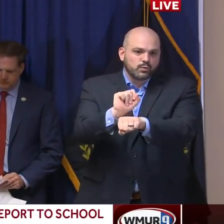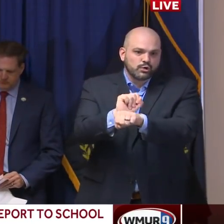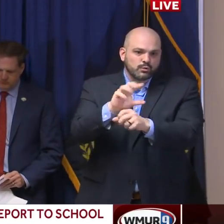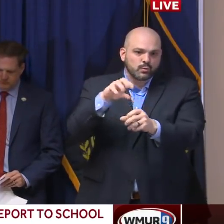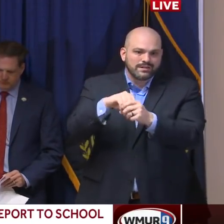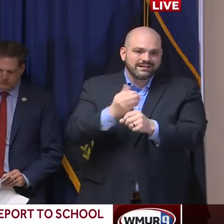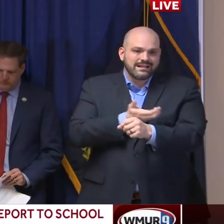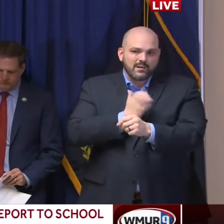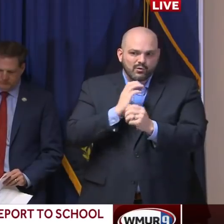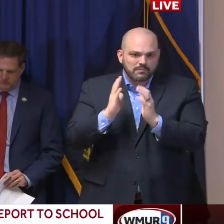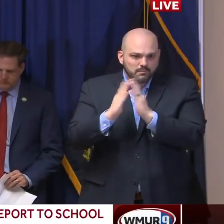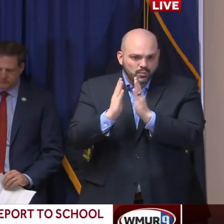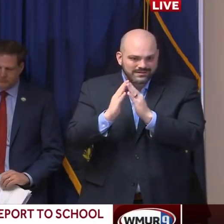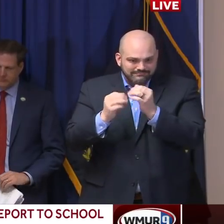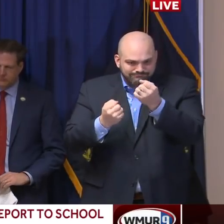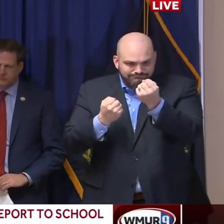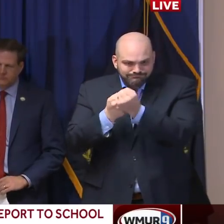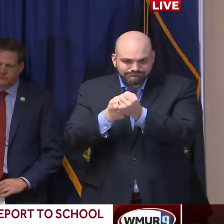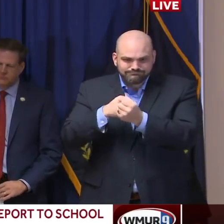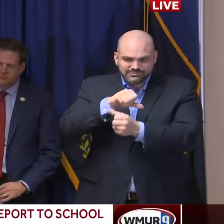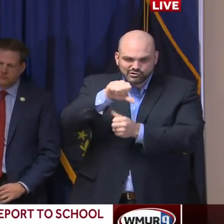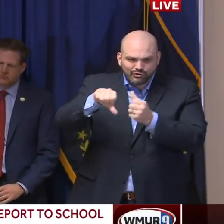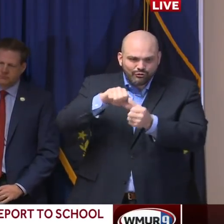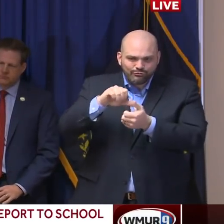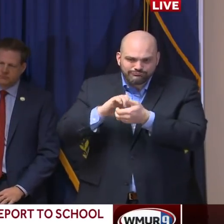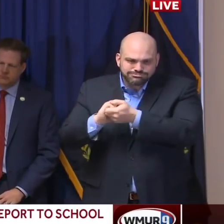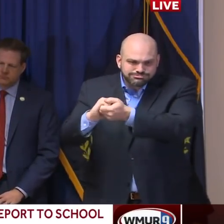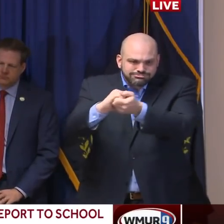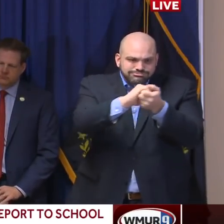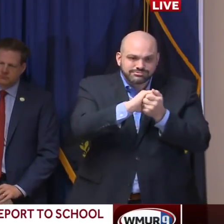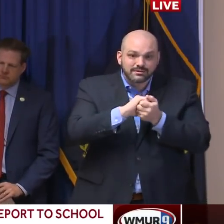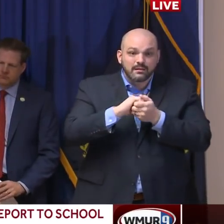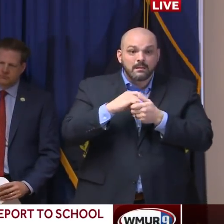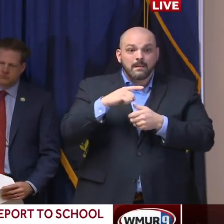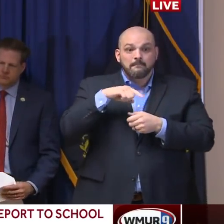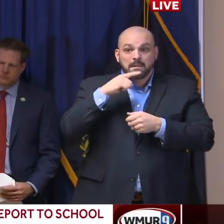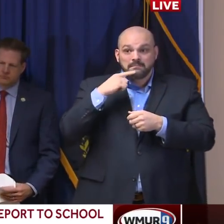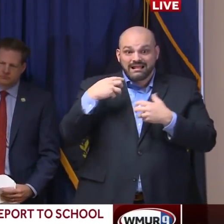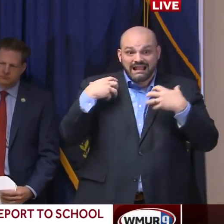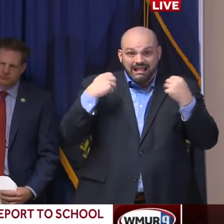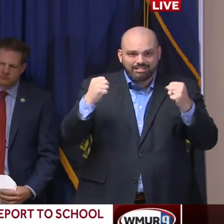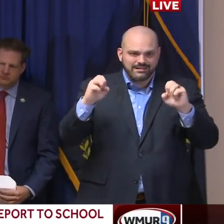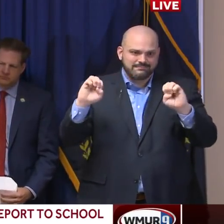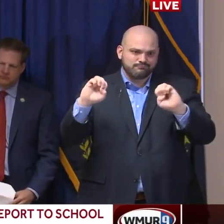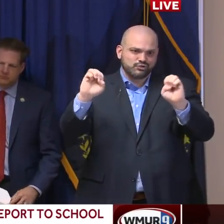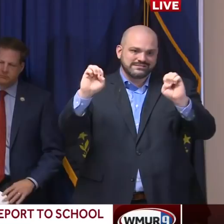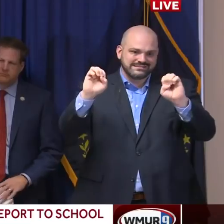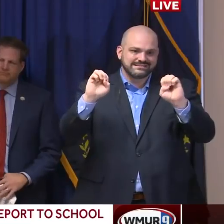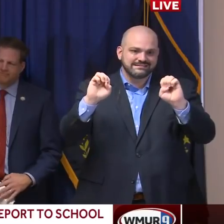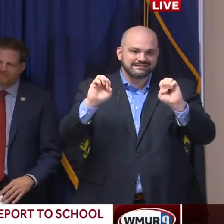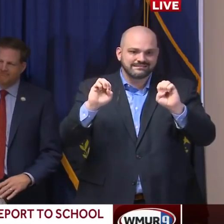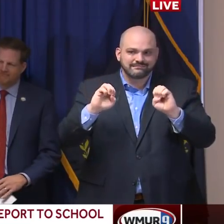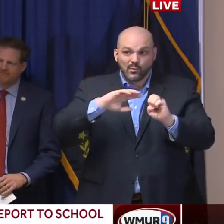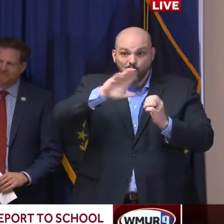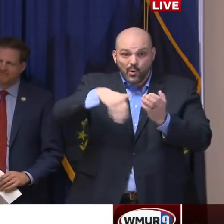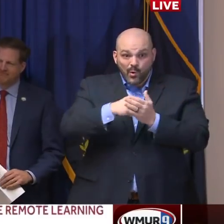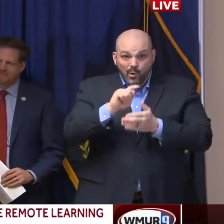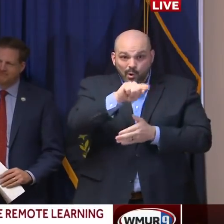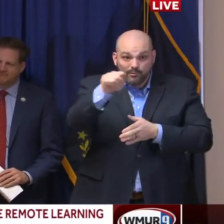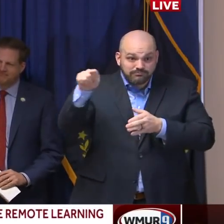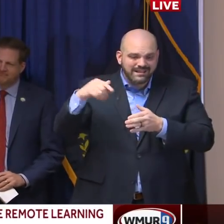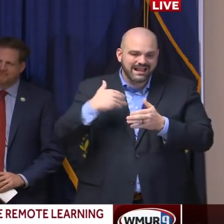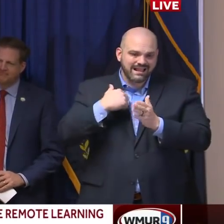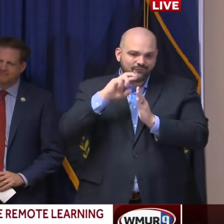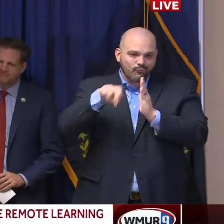I THINK IT IS VITAL THAT WE CONTINUE TO WORK WITHIN OUR COMMUNITIES AND SUPPORT ONE ANOTHER THROUGHOUT THIS PUBLIC HEALTH EMERGENCY.